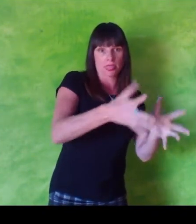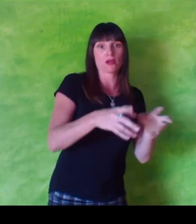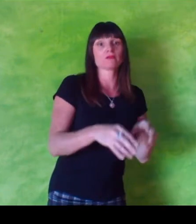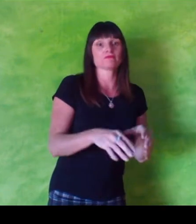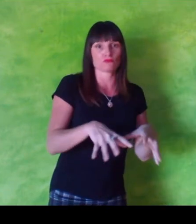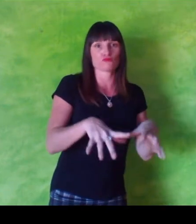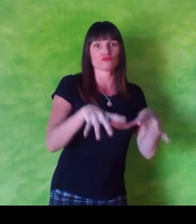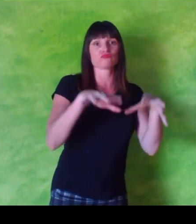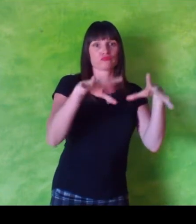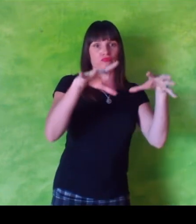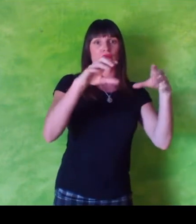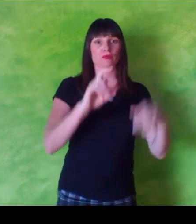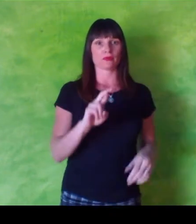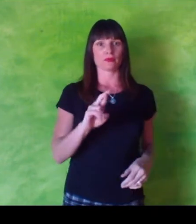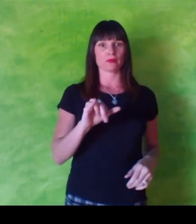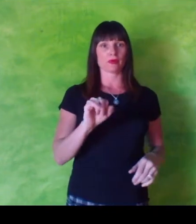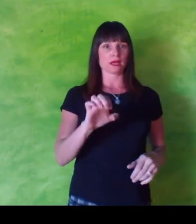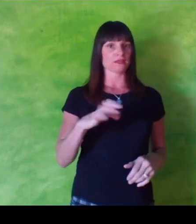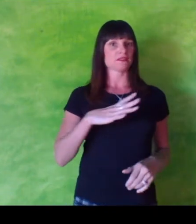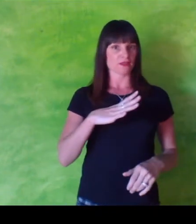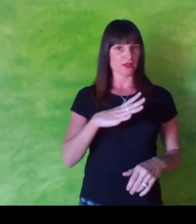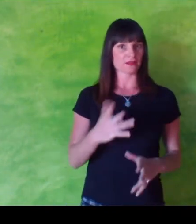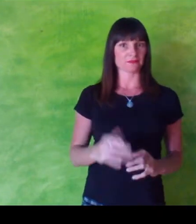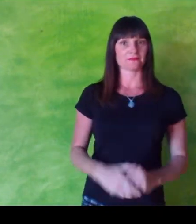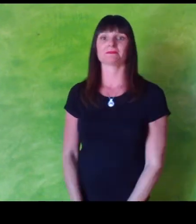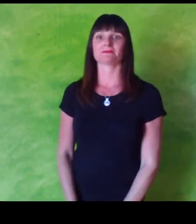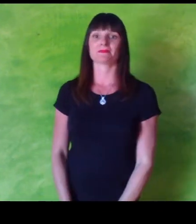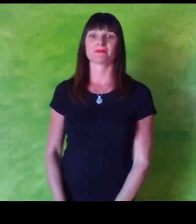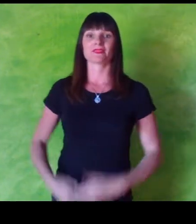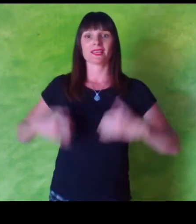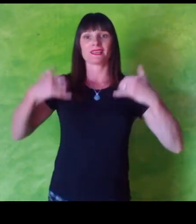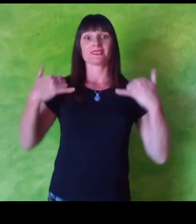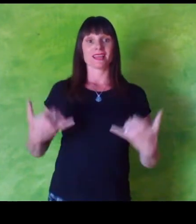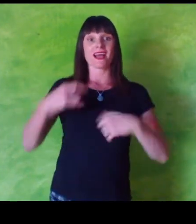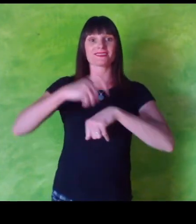The ball of dough is a lot looser now.